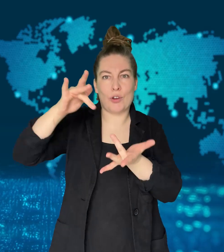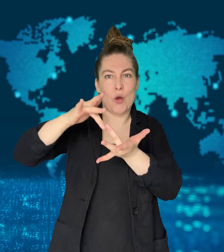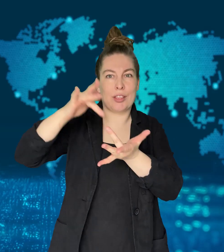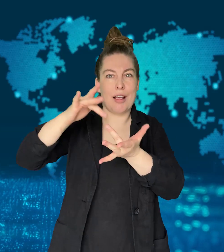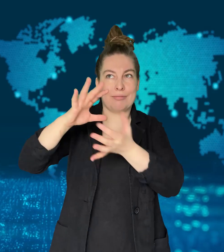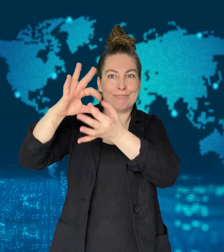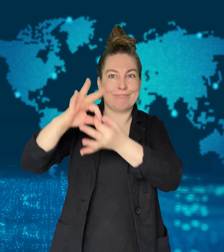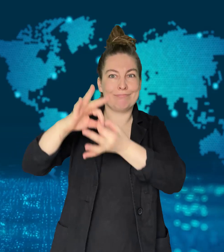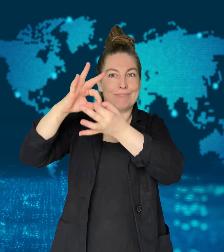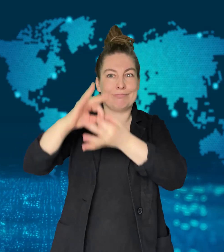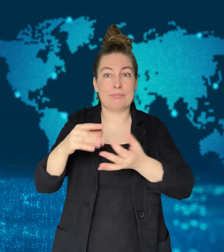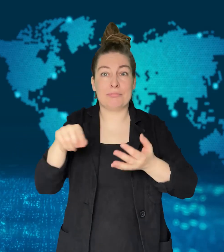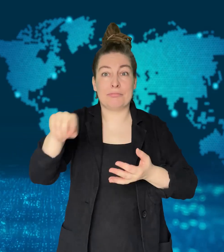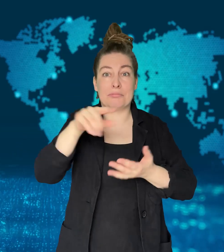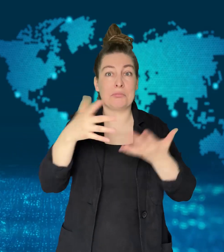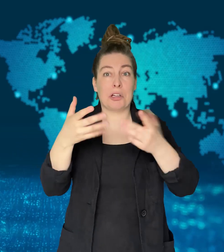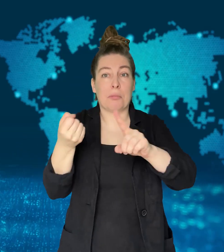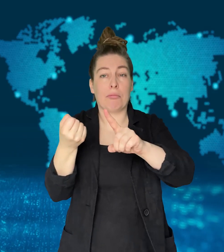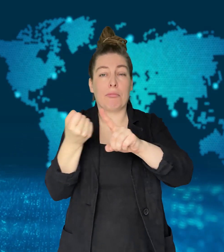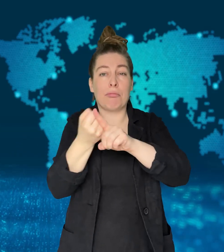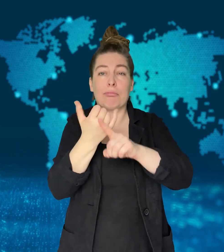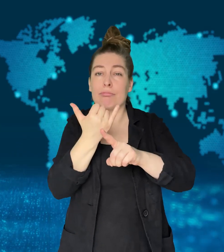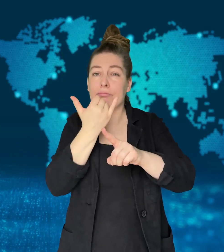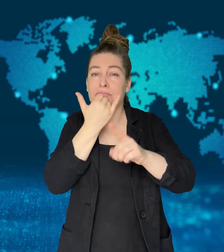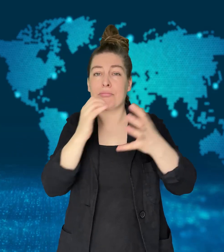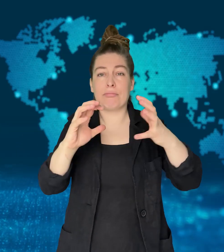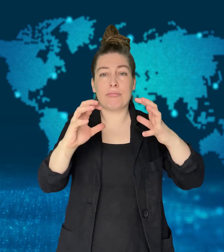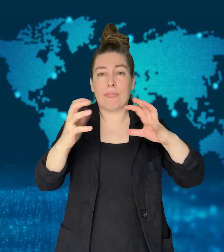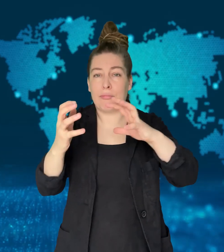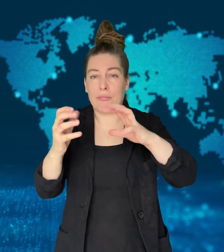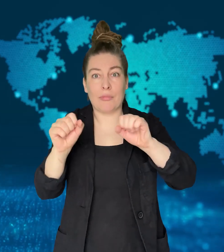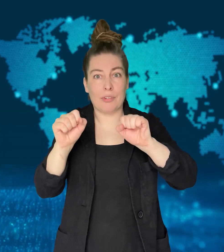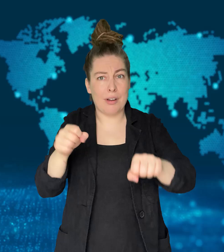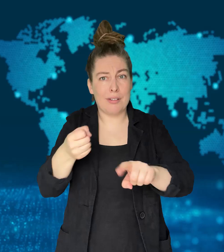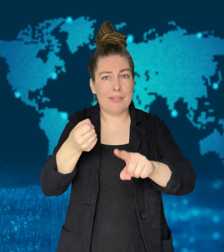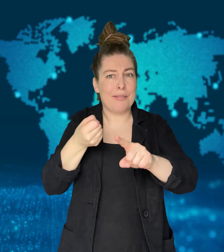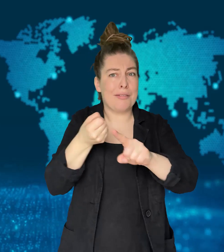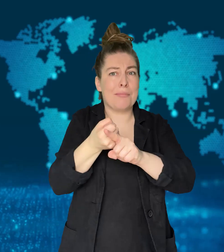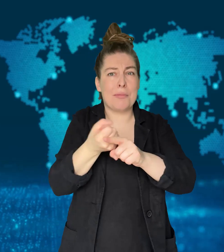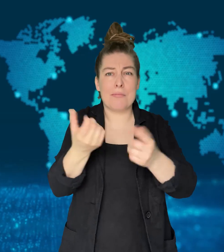The result could be damaged or lost